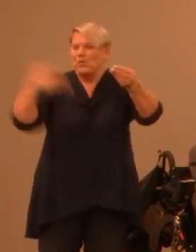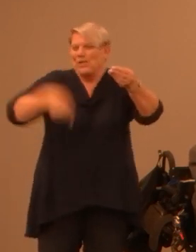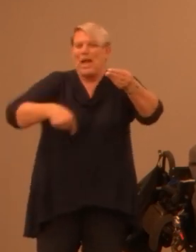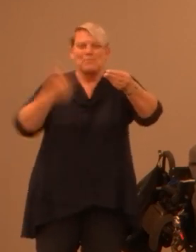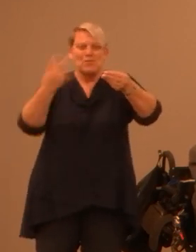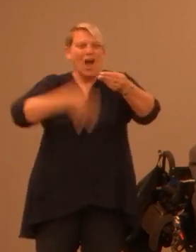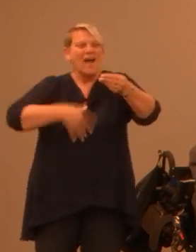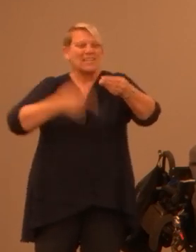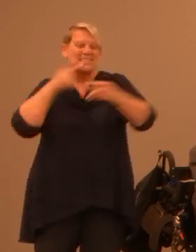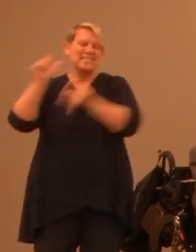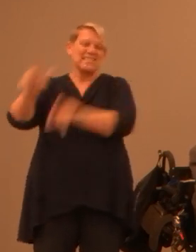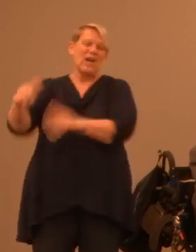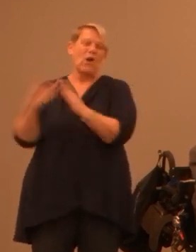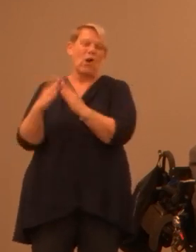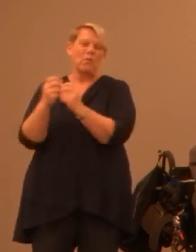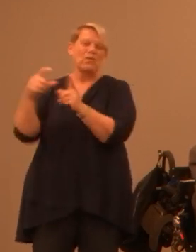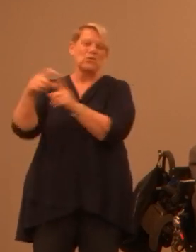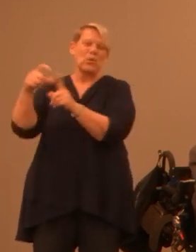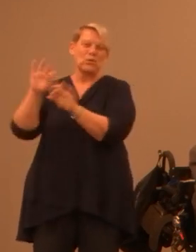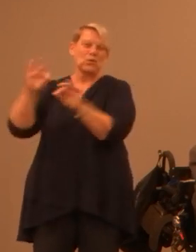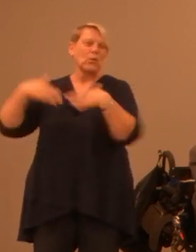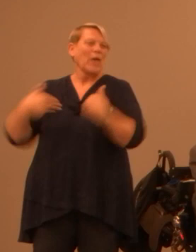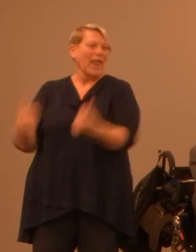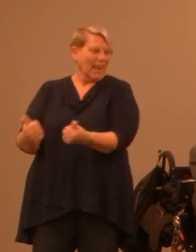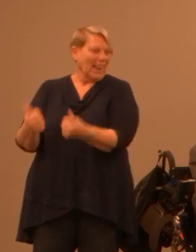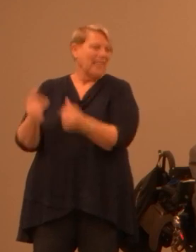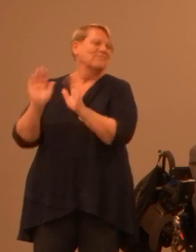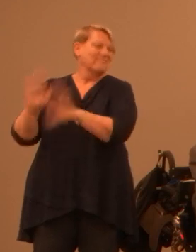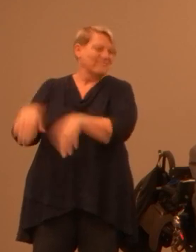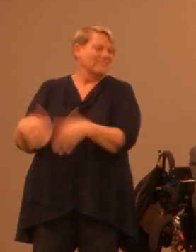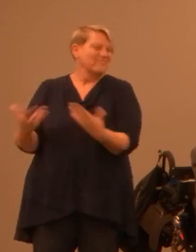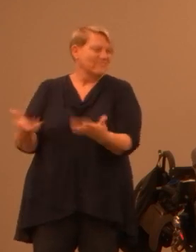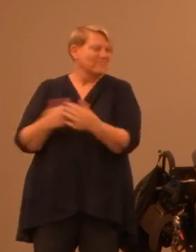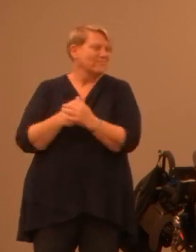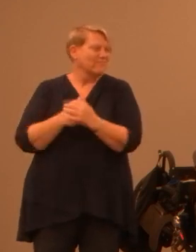she's had to stay home with her daughter, who's not well tonight. I would also like